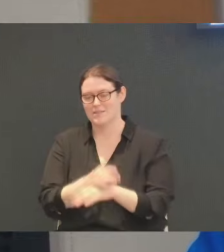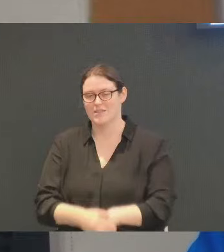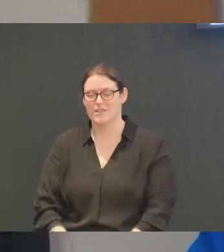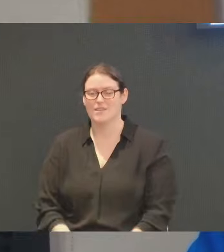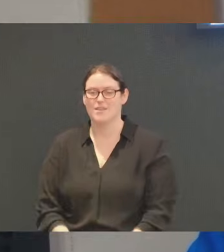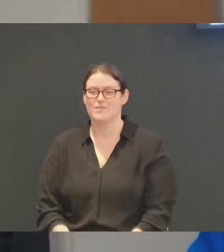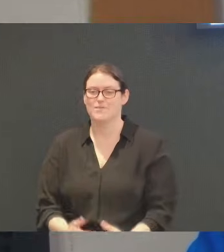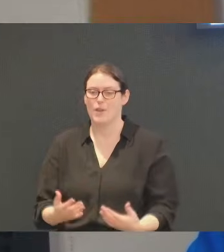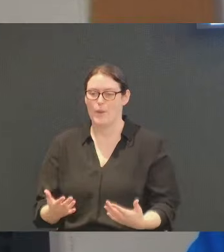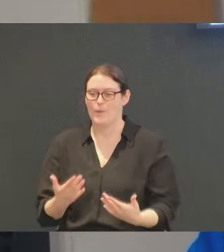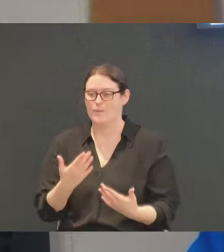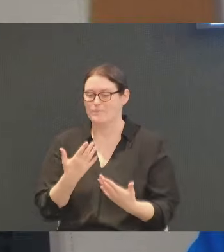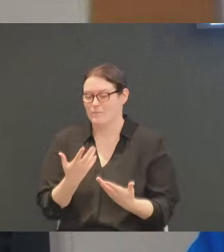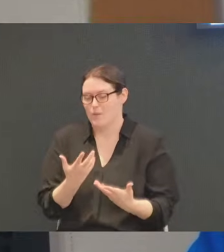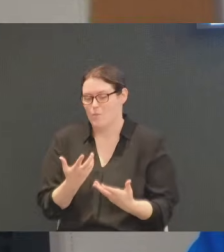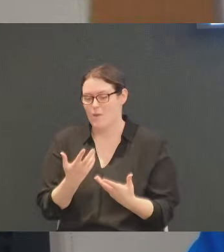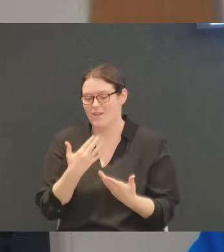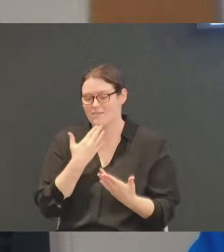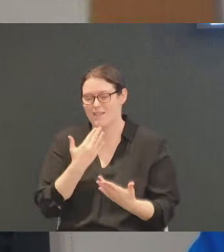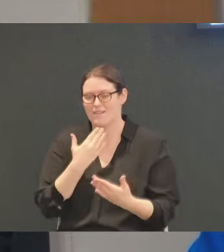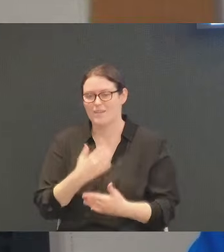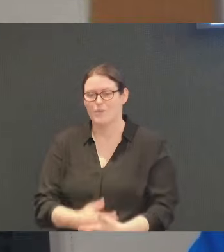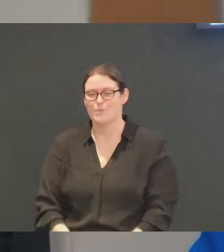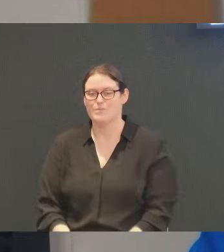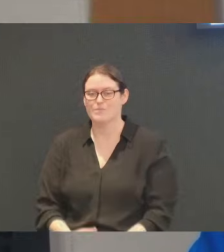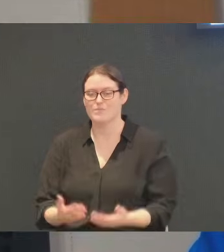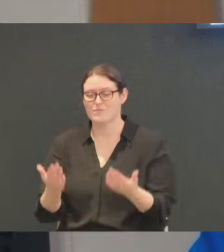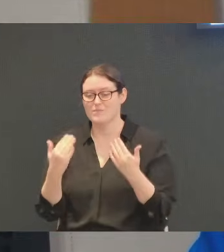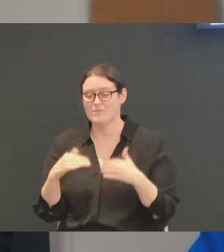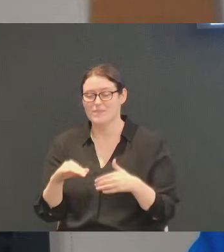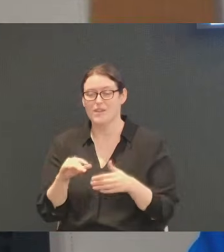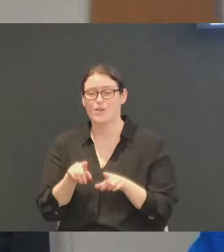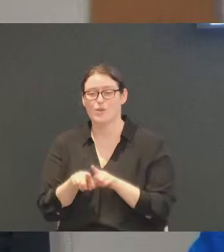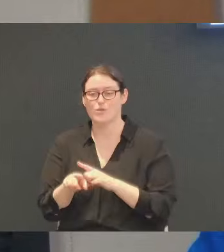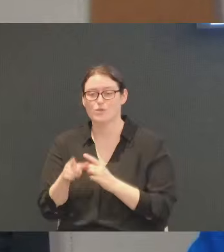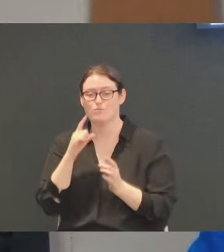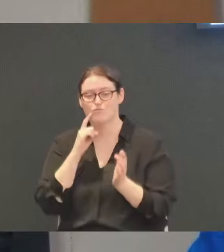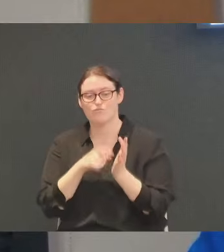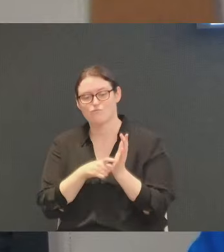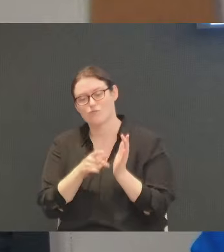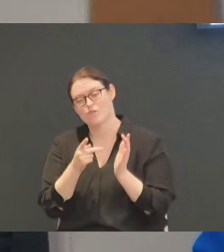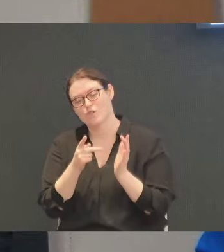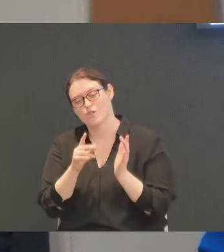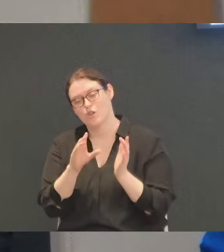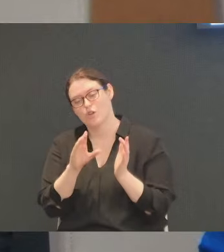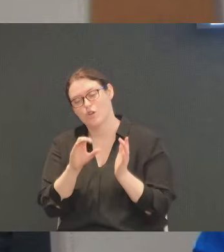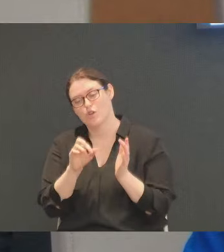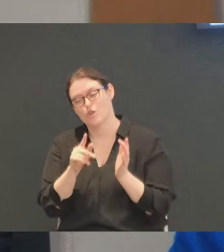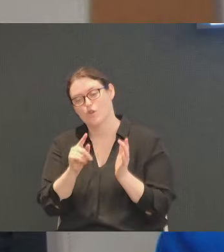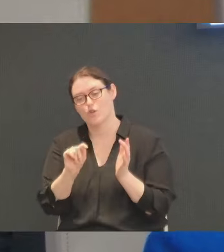So I just wanted to say that. Wanted to also acknowledge Kurt Ryber on his retirement from